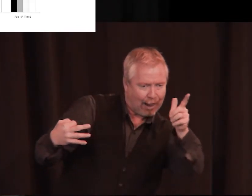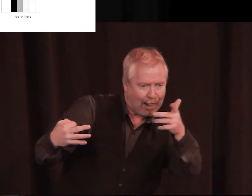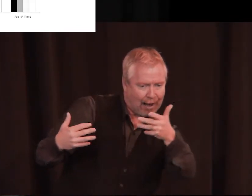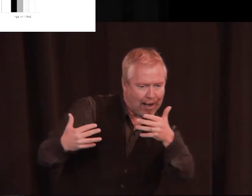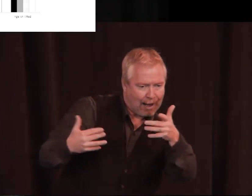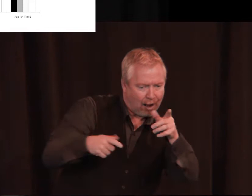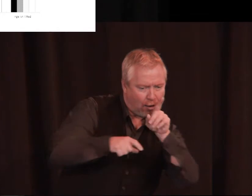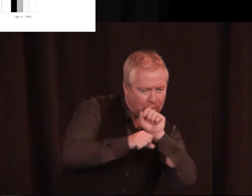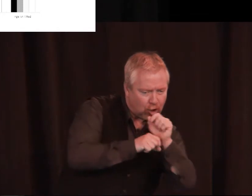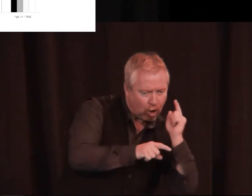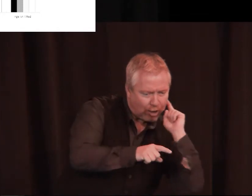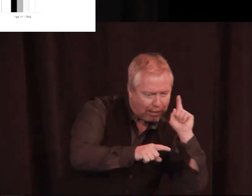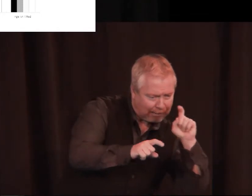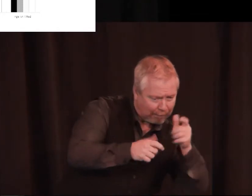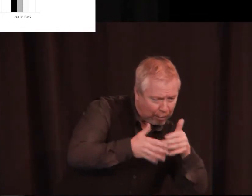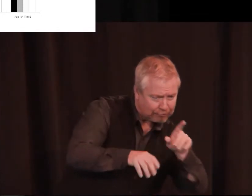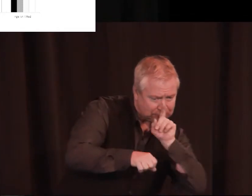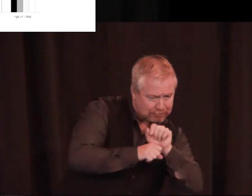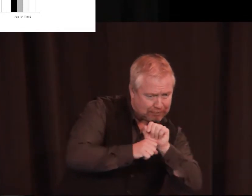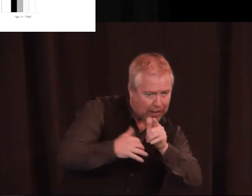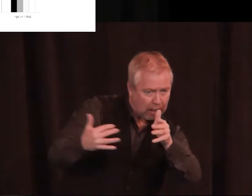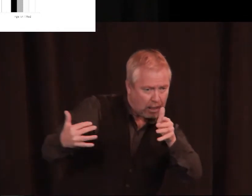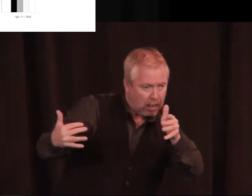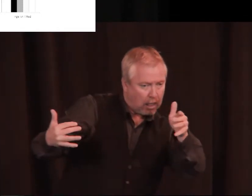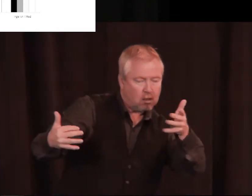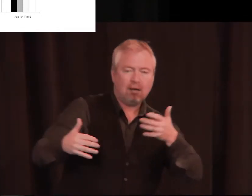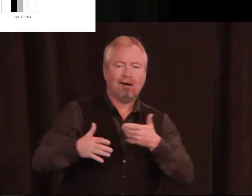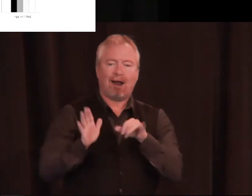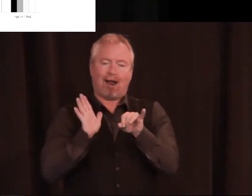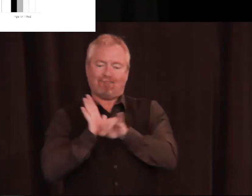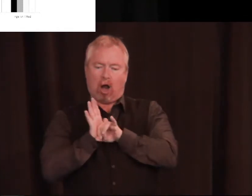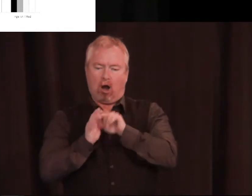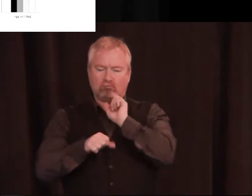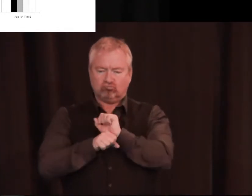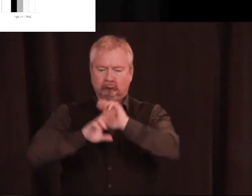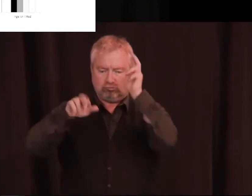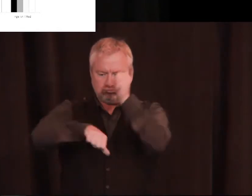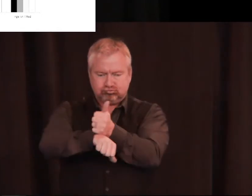So, now we've got these children that are have been identified through newborn hearing screening